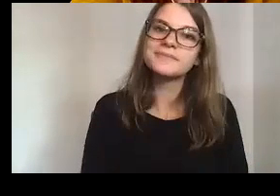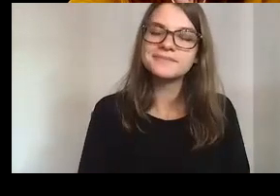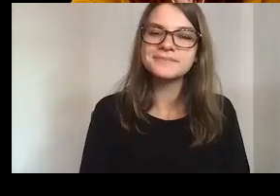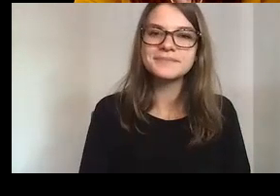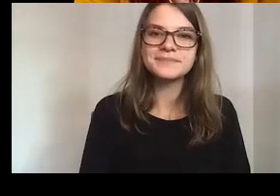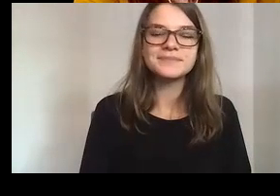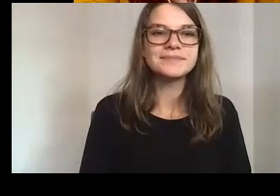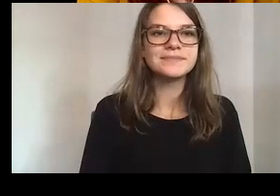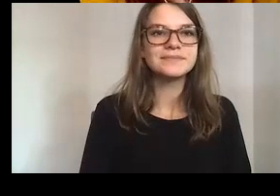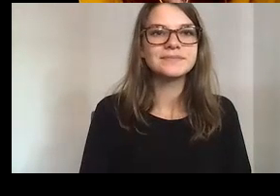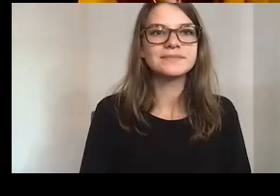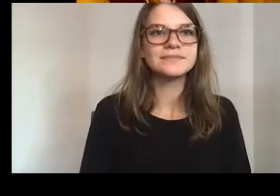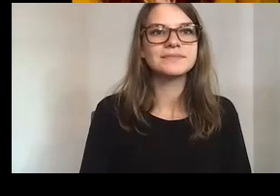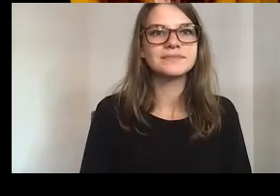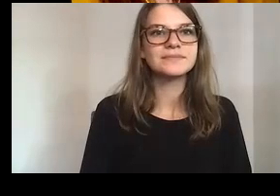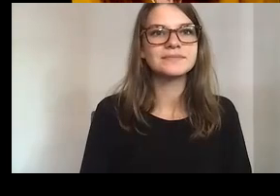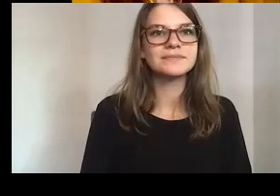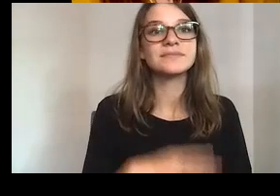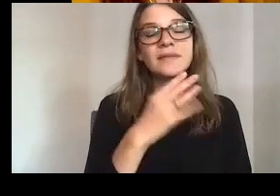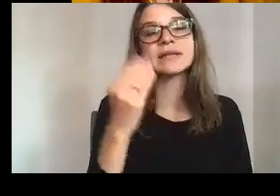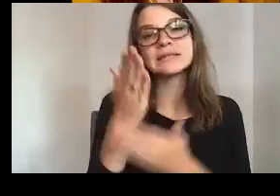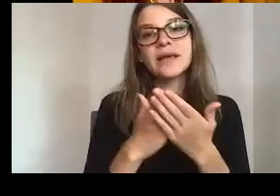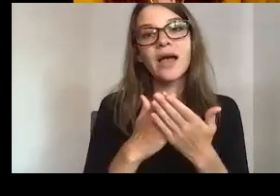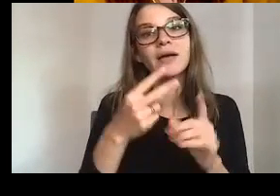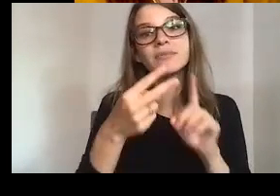and also some of those perceived challenges so again these came up again